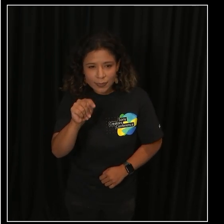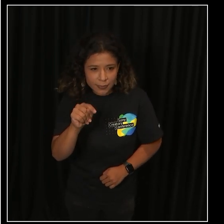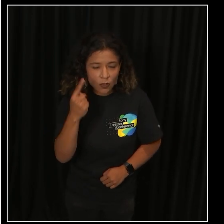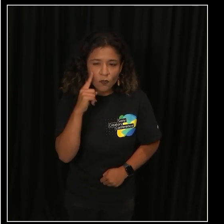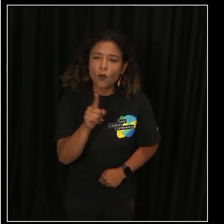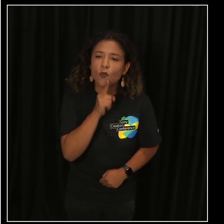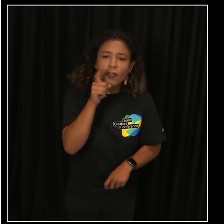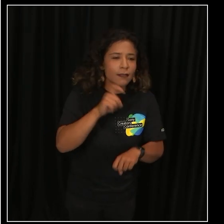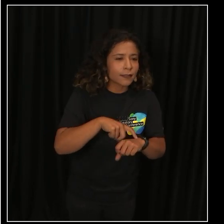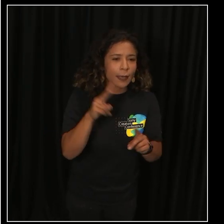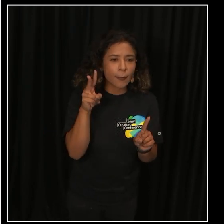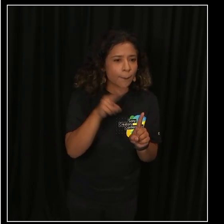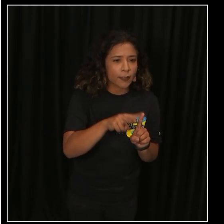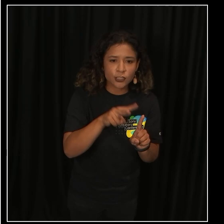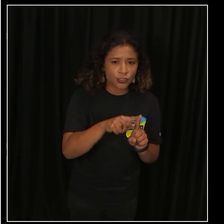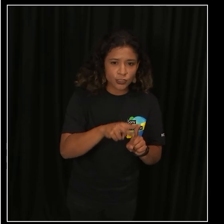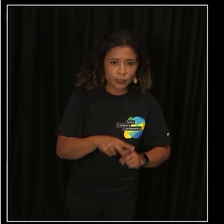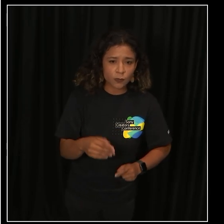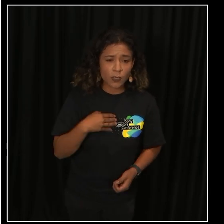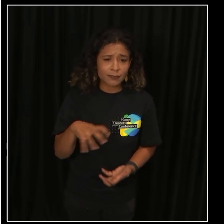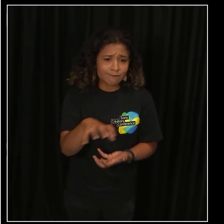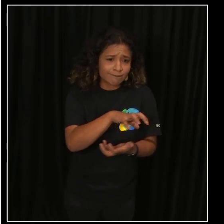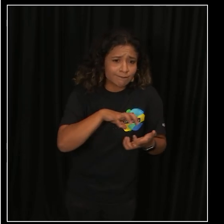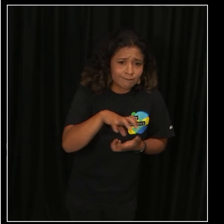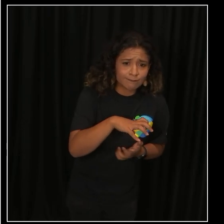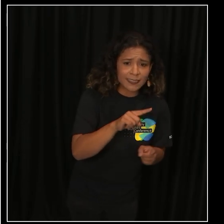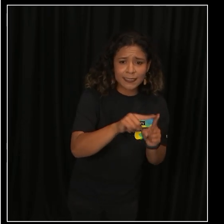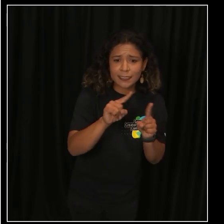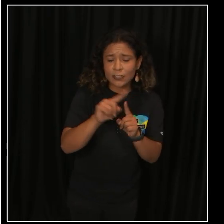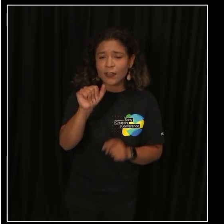We use a combination of multiple atmospheric condition Look-up Tables.